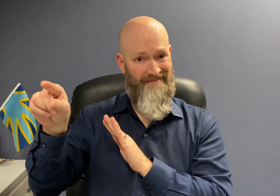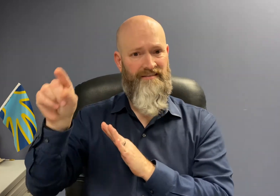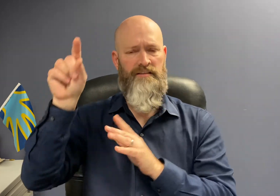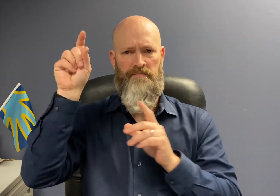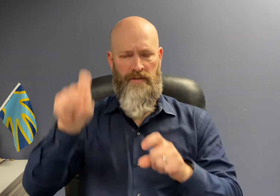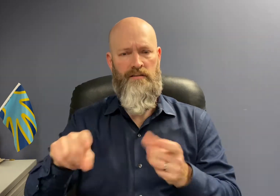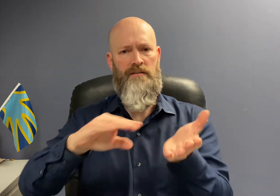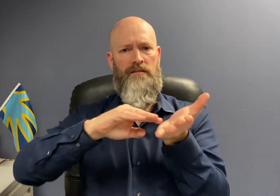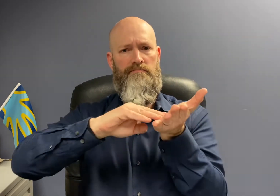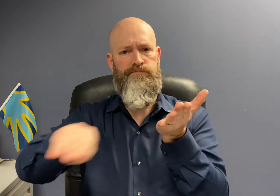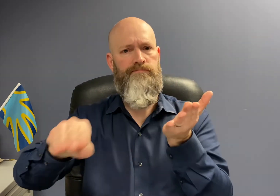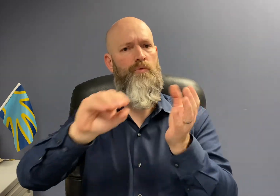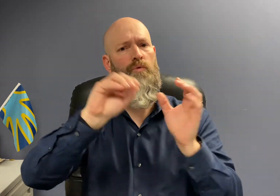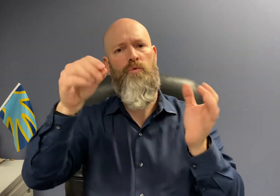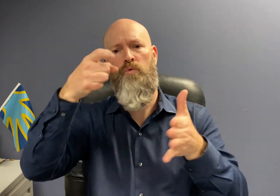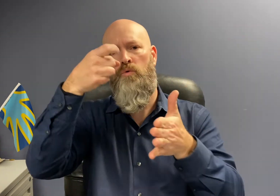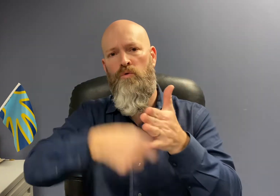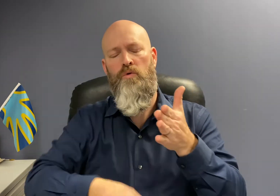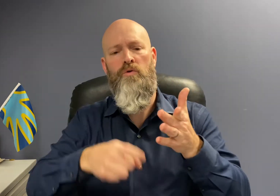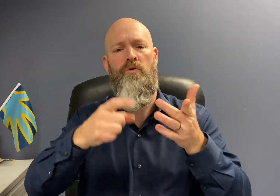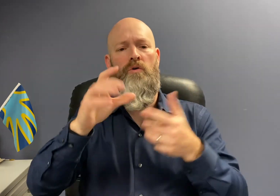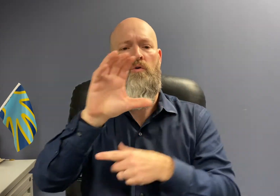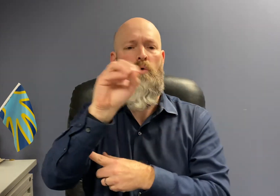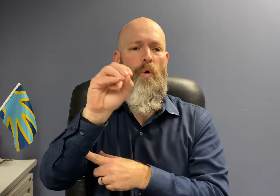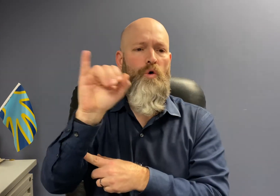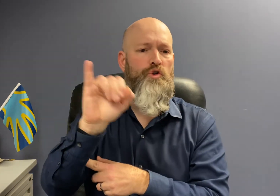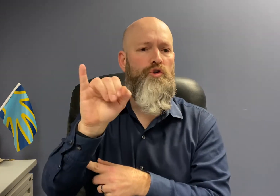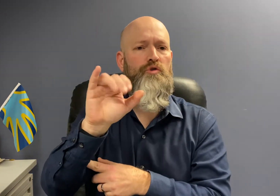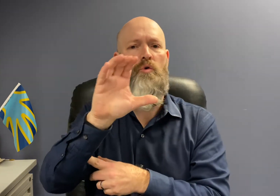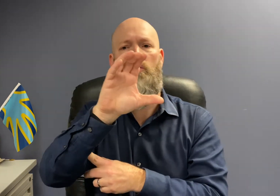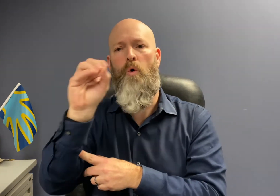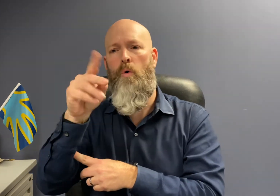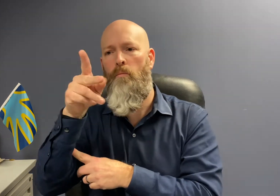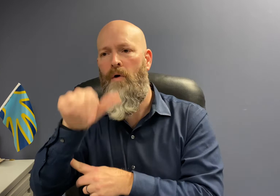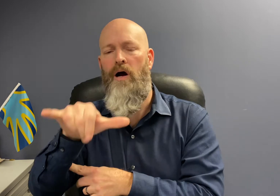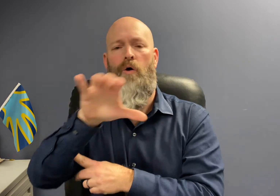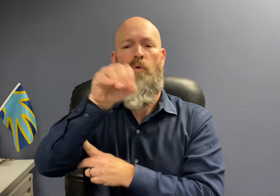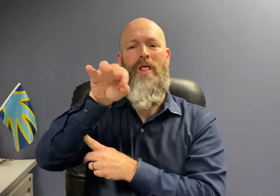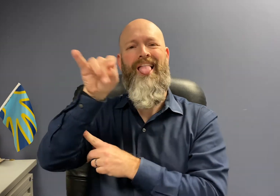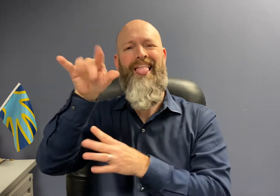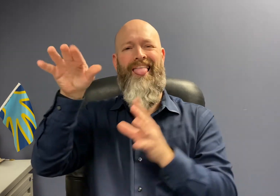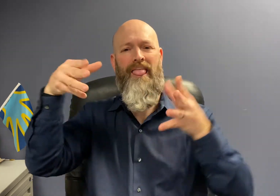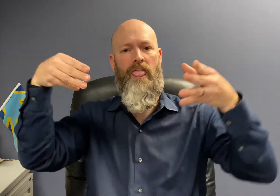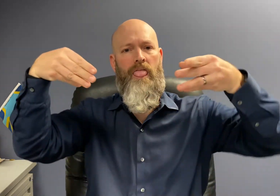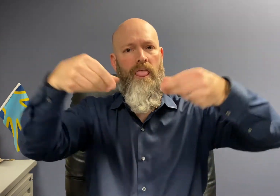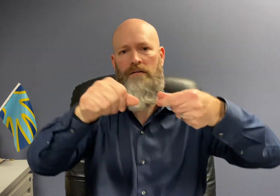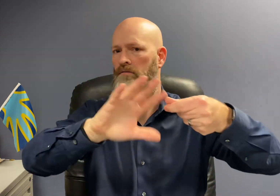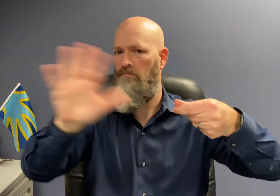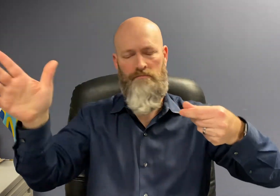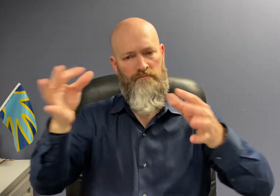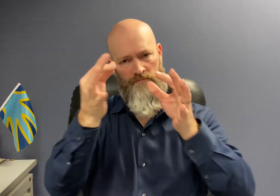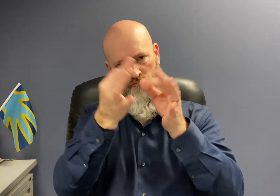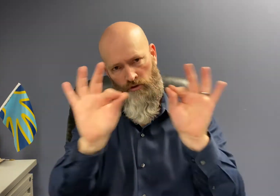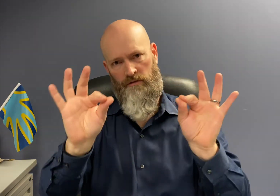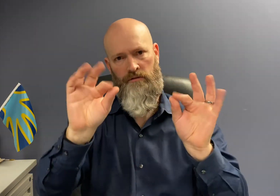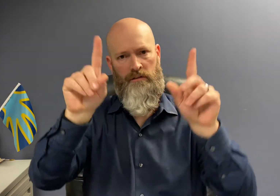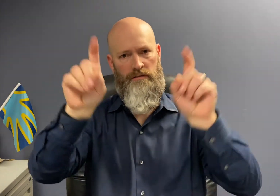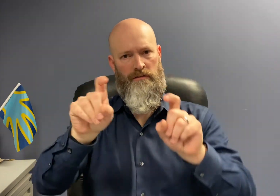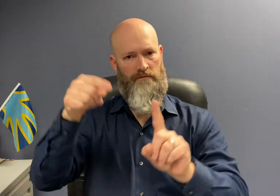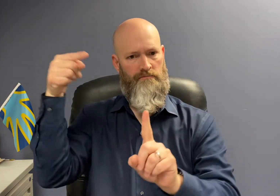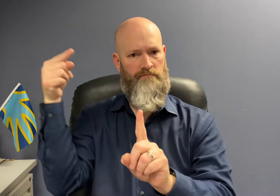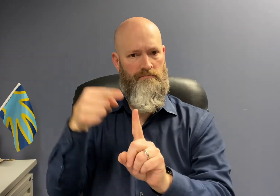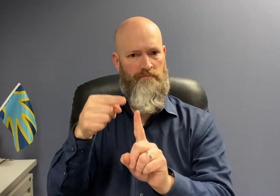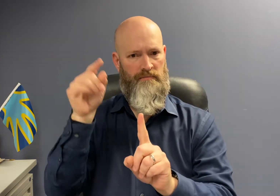to waive all cost-sharing regarding testing for COVID-19, including co-payments, coinsurance, and deductibles.